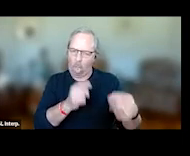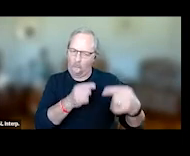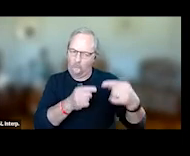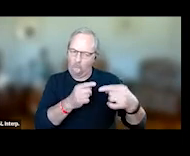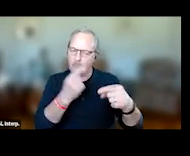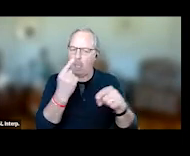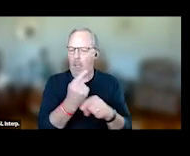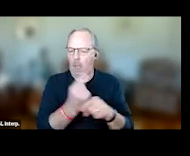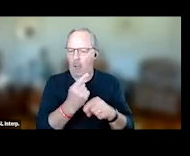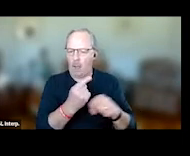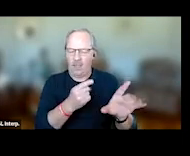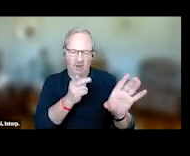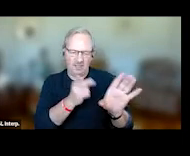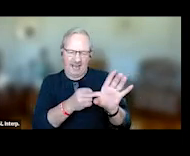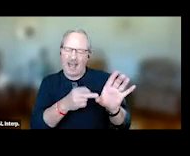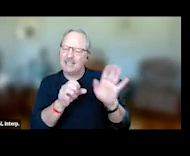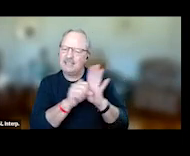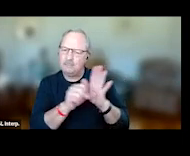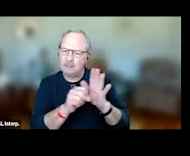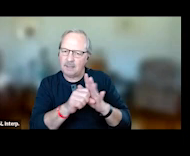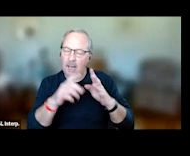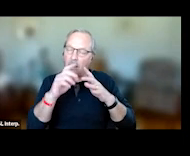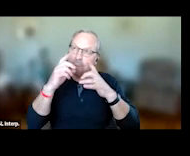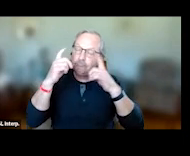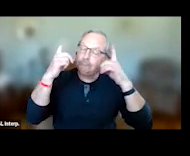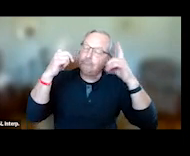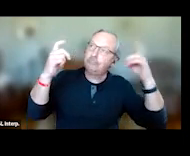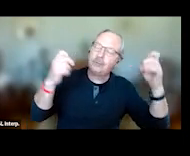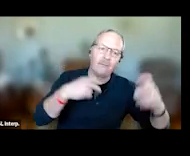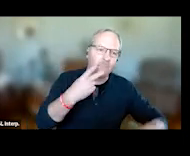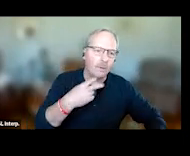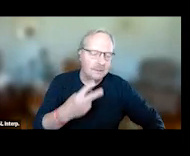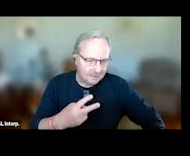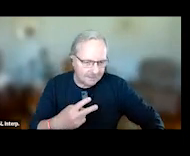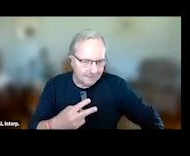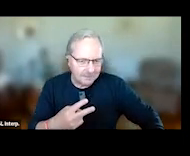of their psychotic symptoms like delusions or voices. This almost never is productive